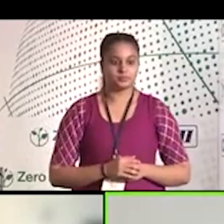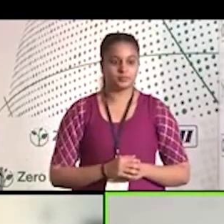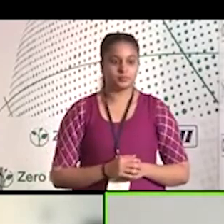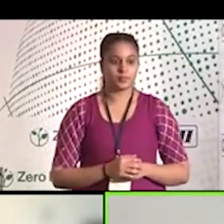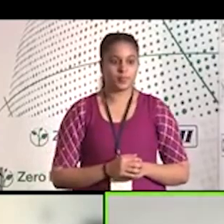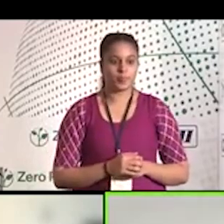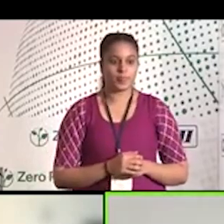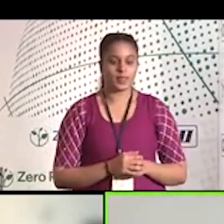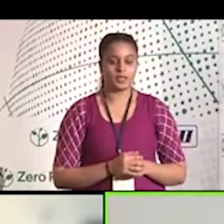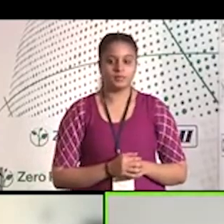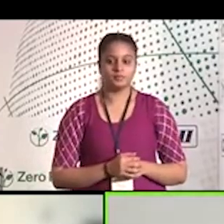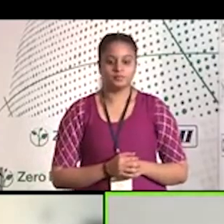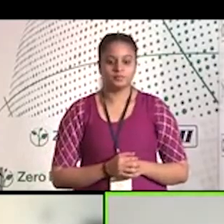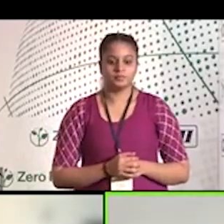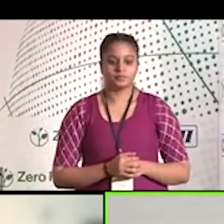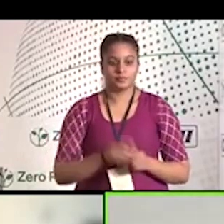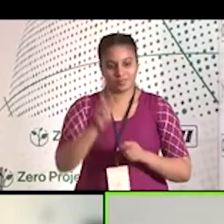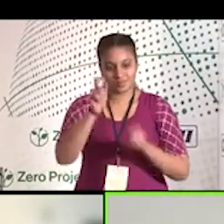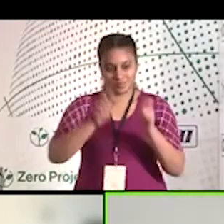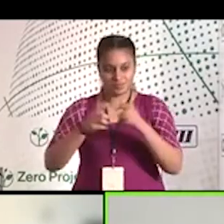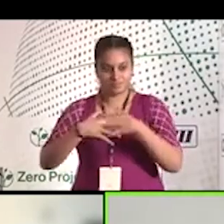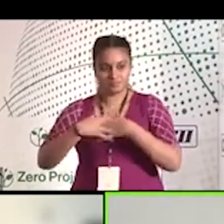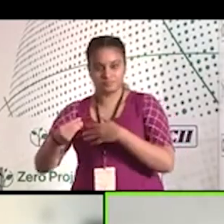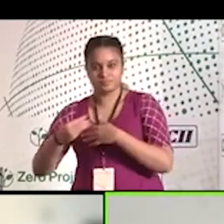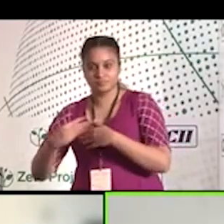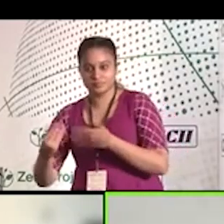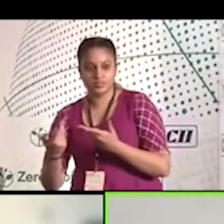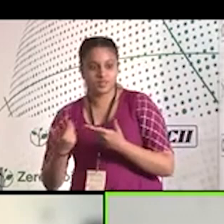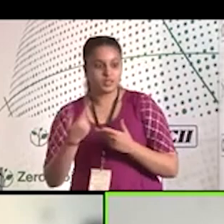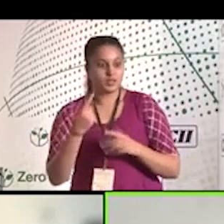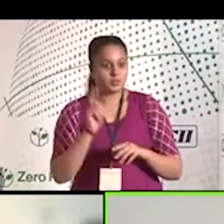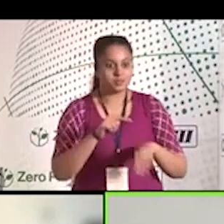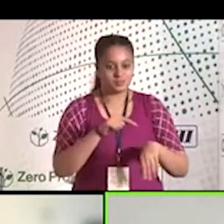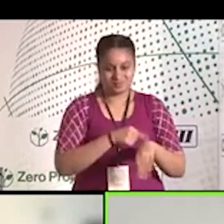certain segment of people and that happens to be unfortunately many from the disabled background